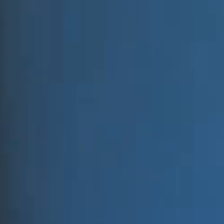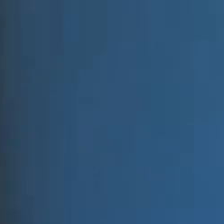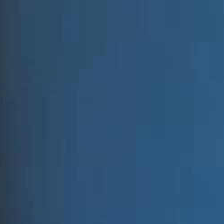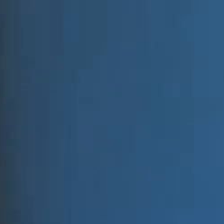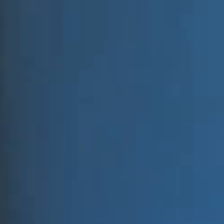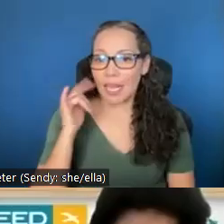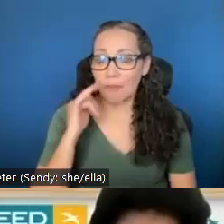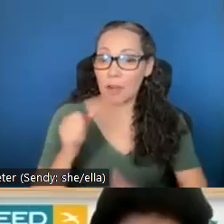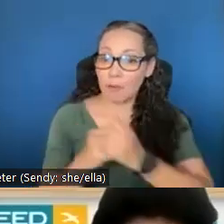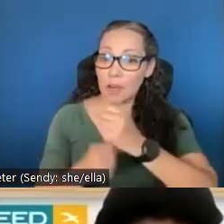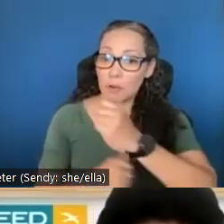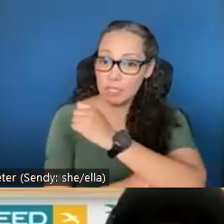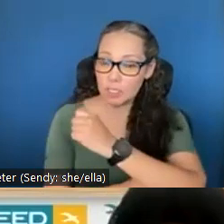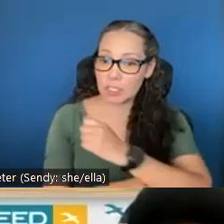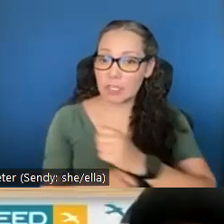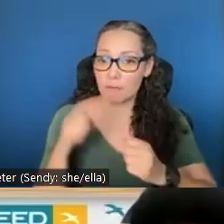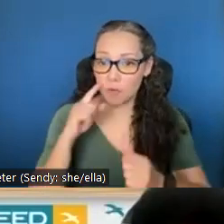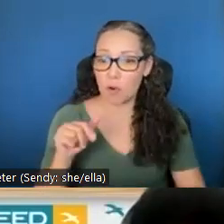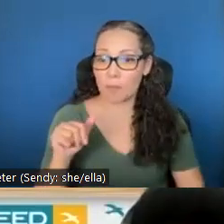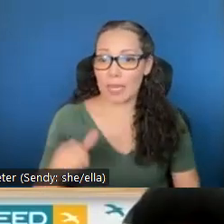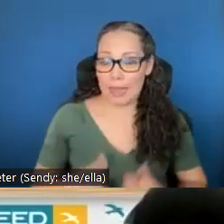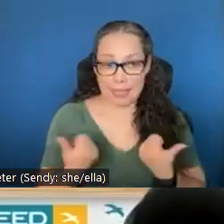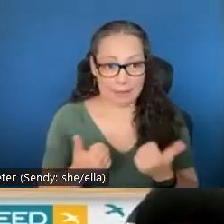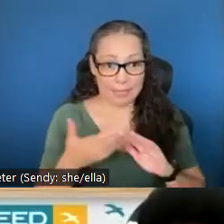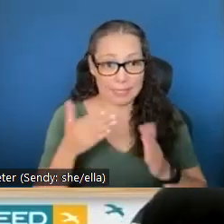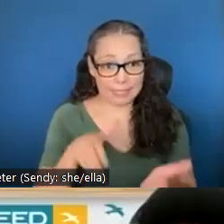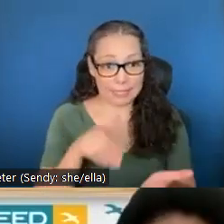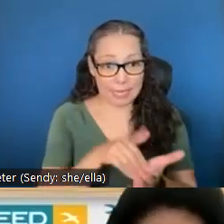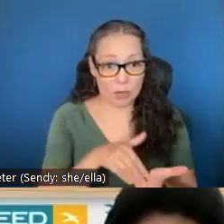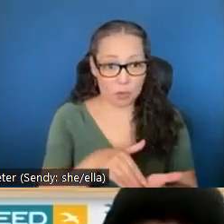foundation for Independent Living centers uh Brett Eisenberg uh to make announcement of